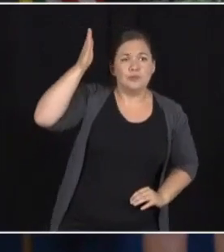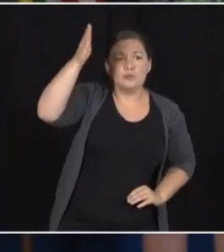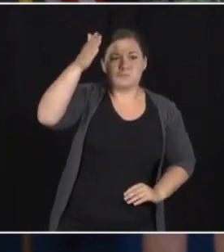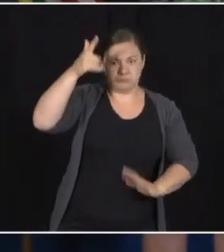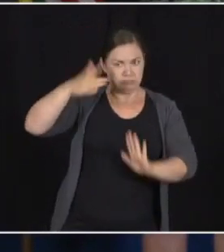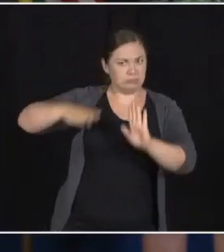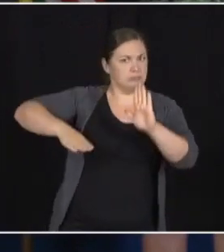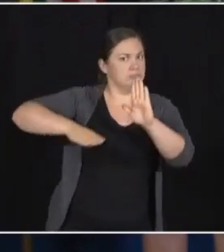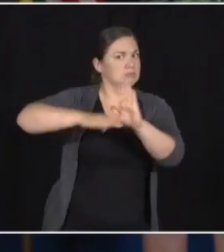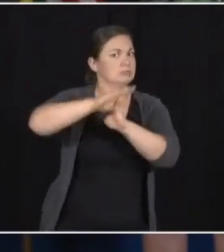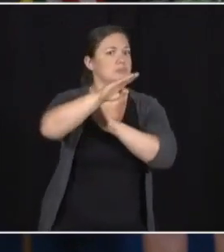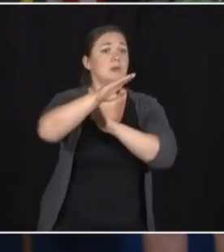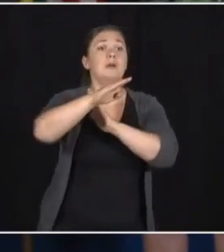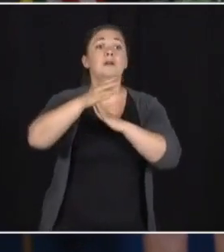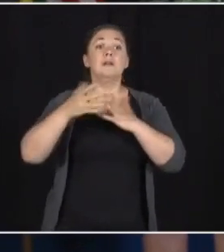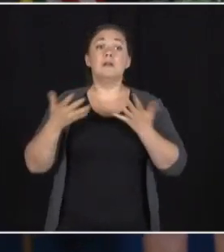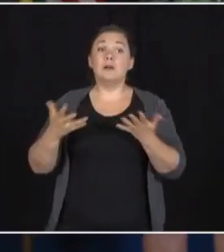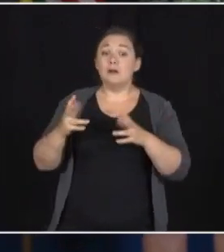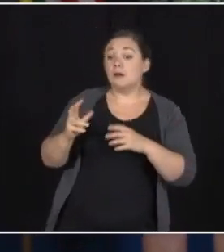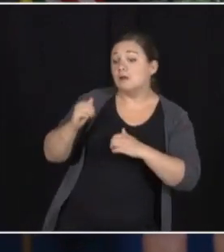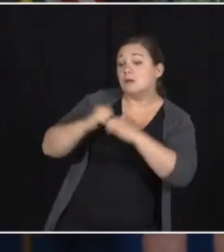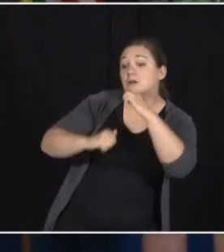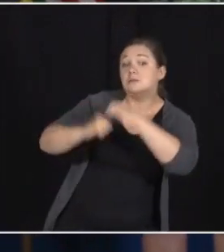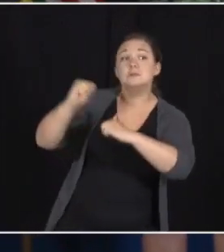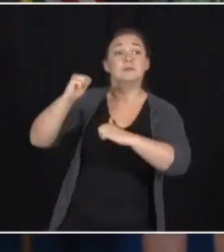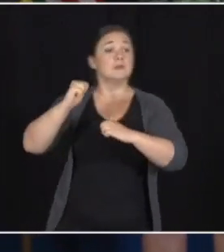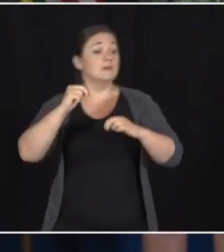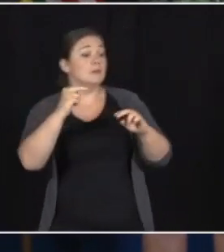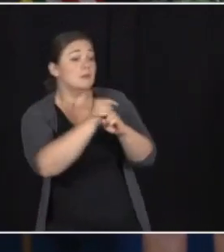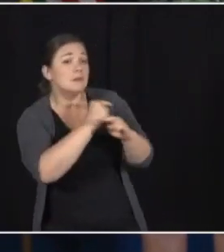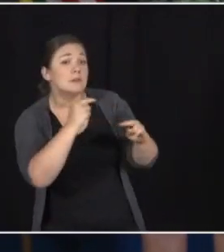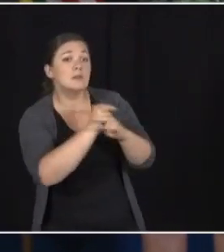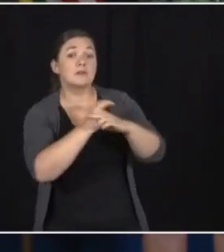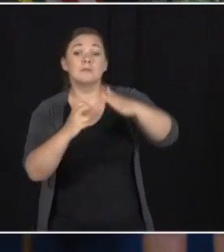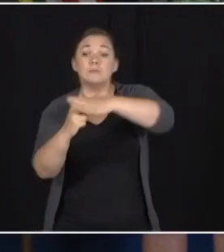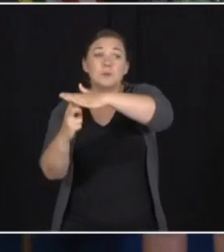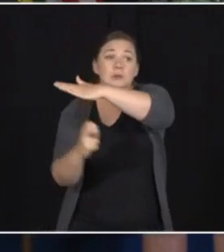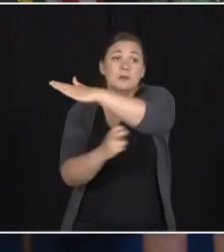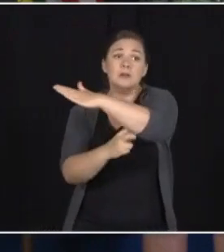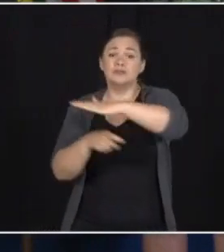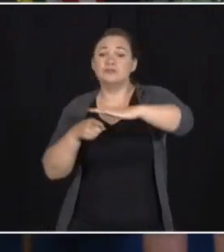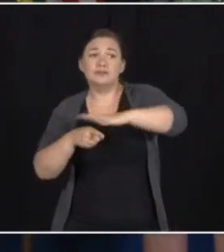securing a prosperous future. Transport related construction is vital to